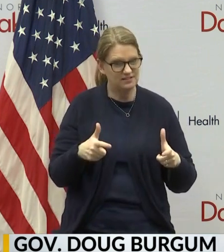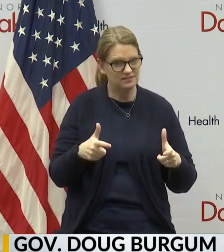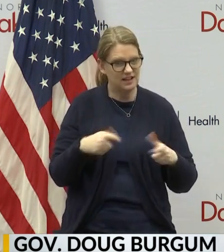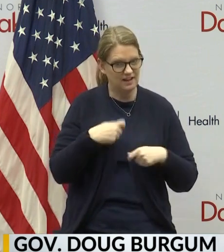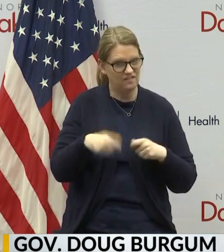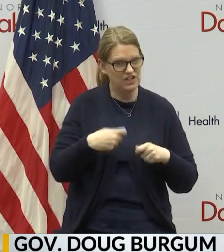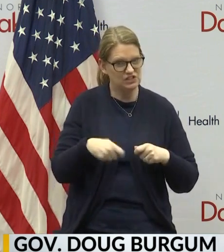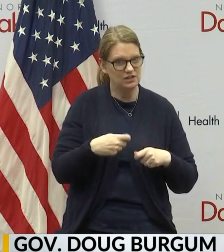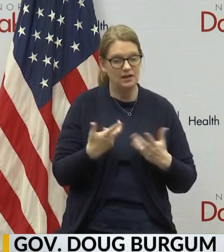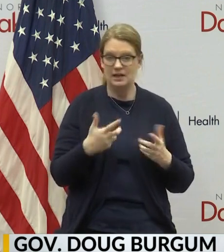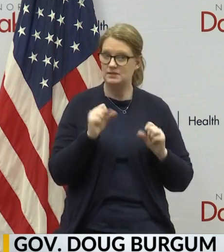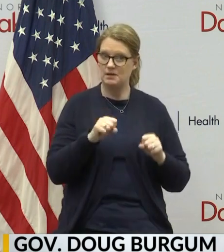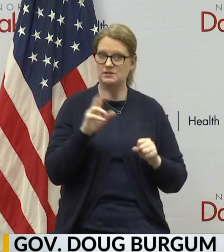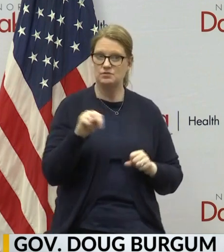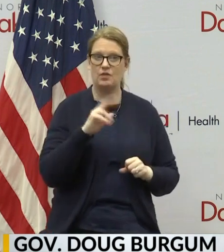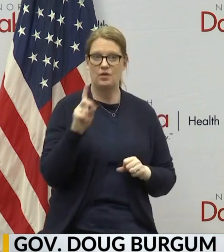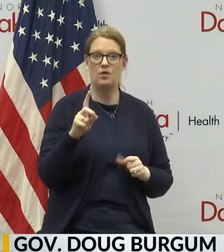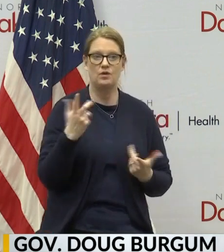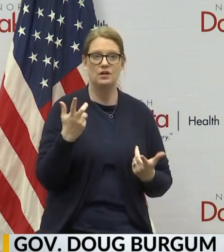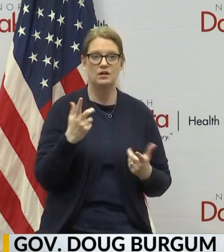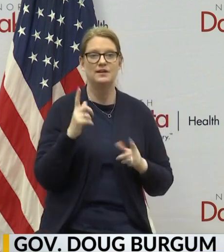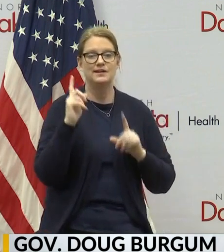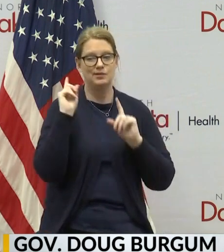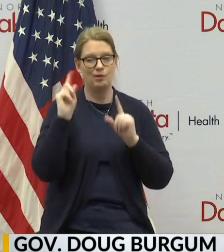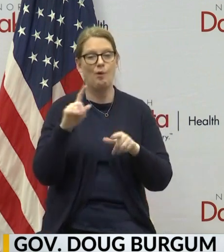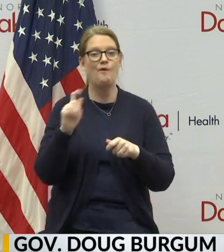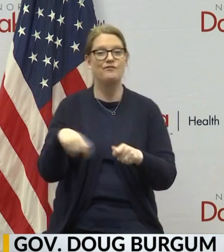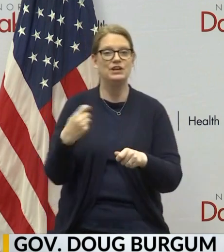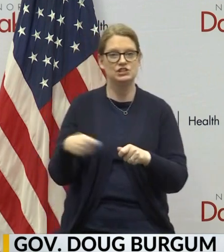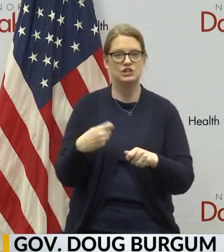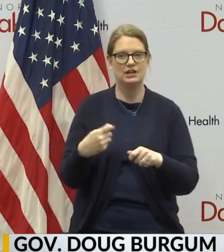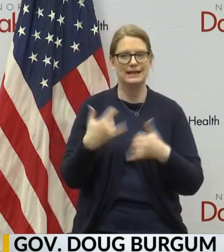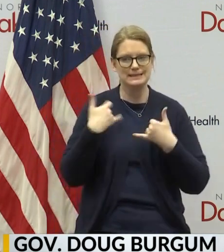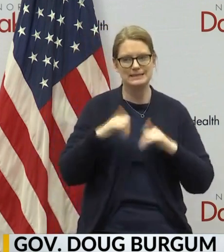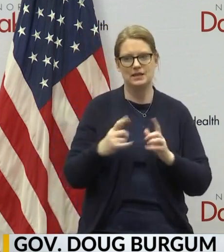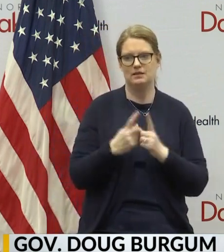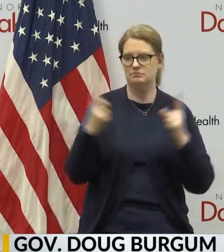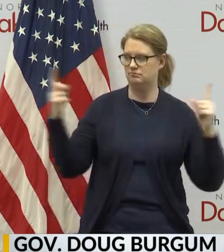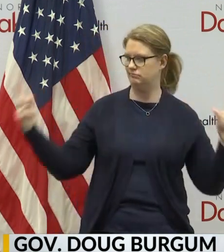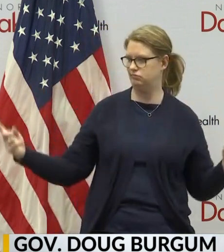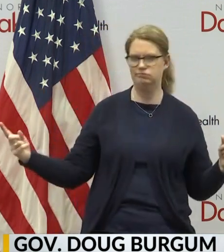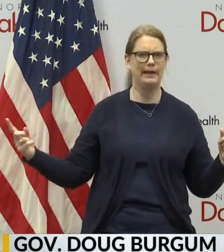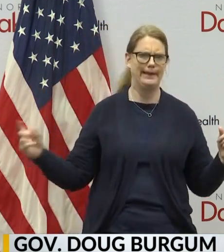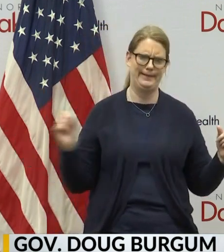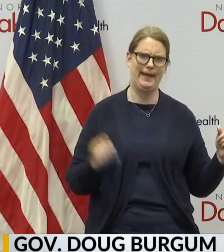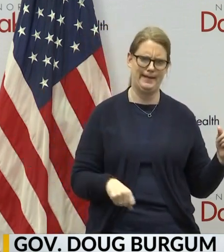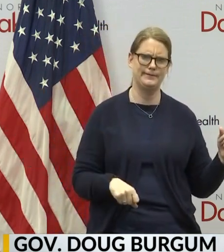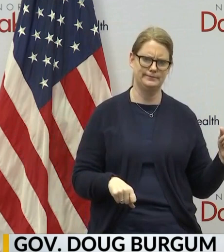IF WE SEE THAT ARE PROBLEM AREAS, WE CAN CLOSE THOSE AREAS. WE HAVE OVER 400 LAKES THAT